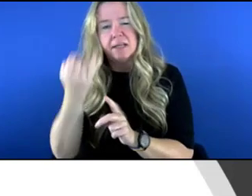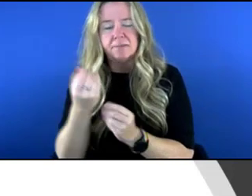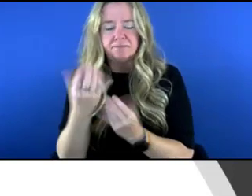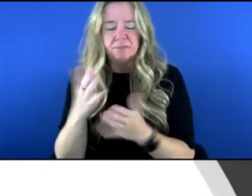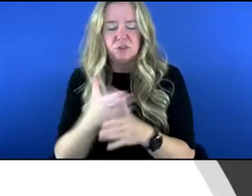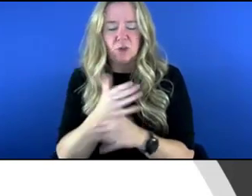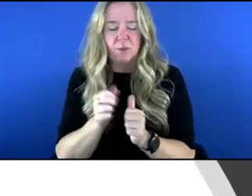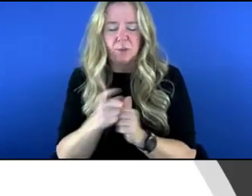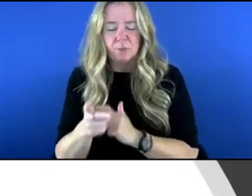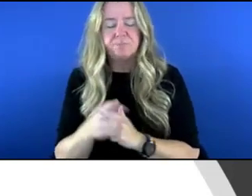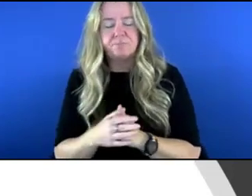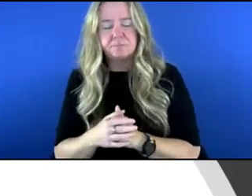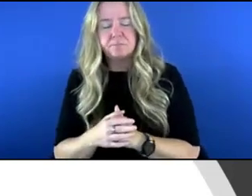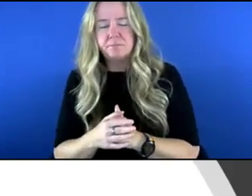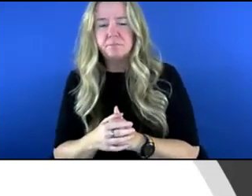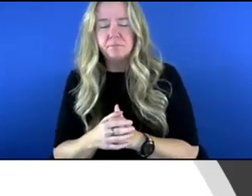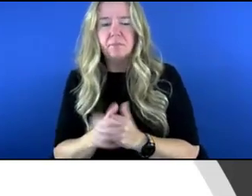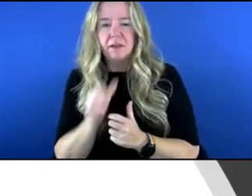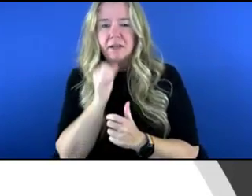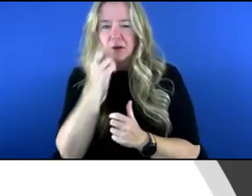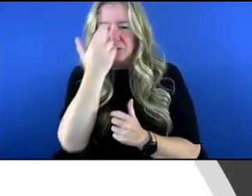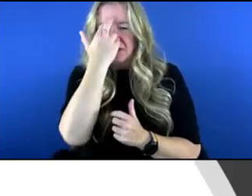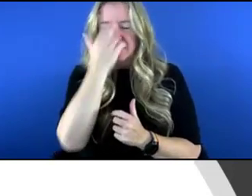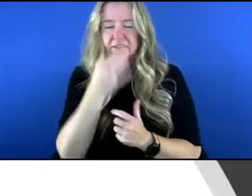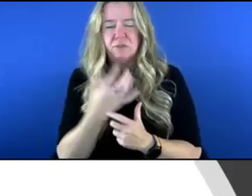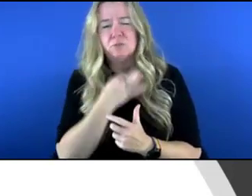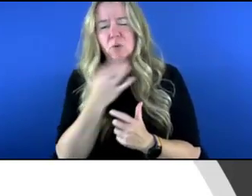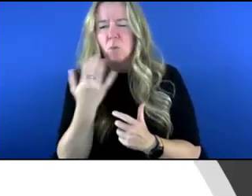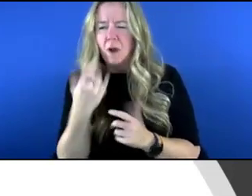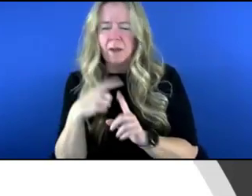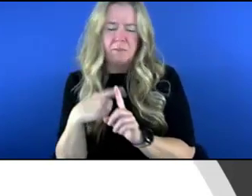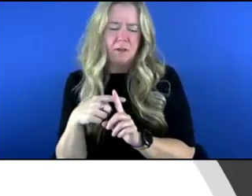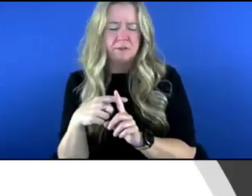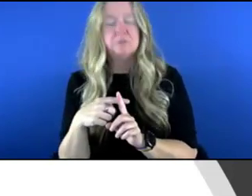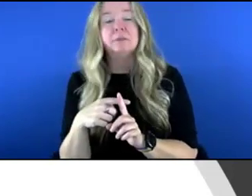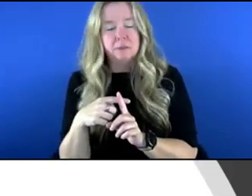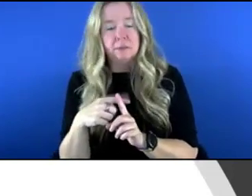Maybe that's just a nugget of knowledge that you were wondering about. And also share with you